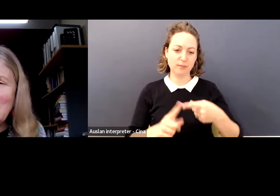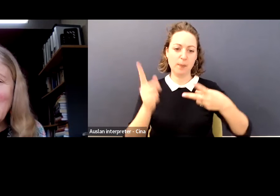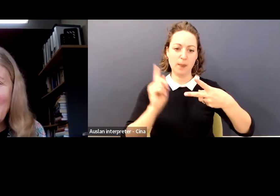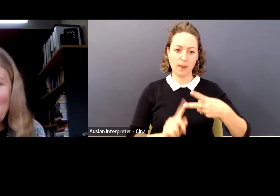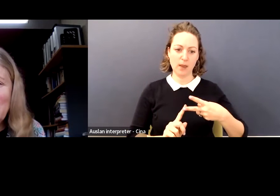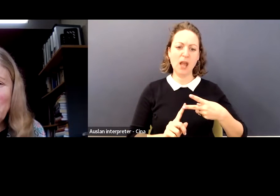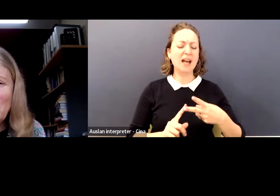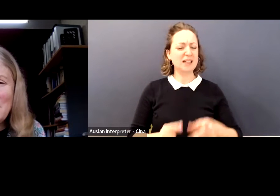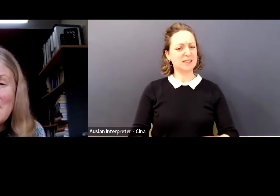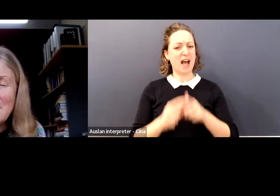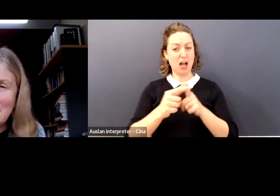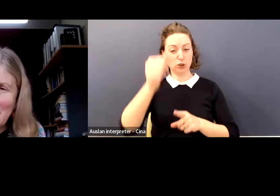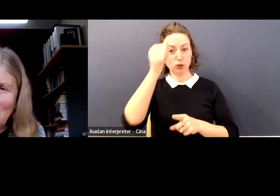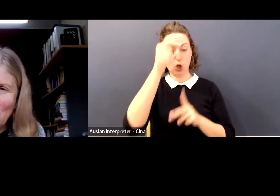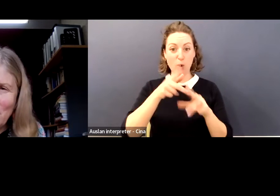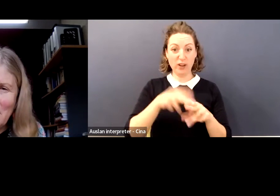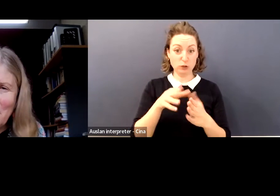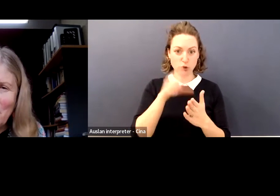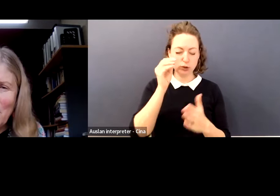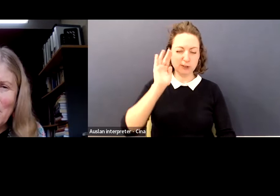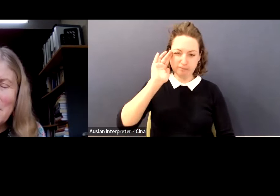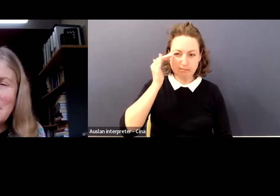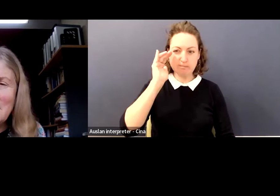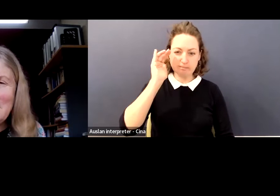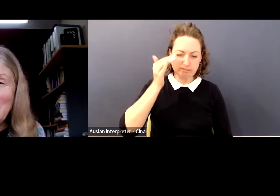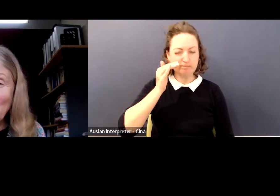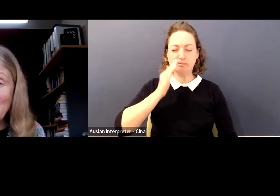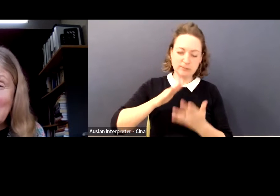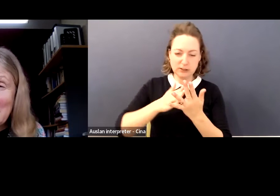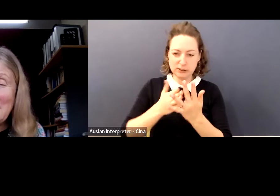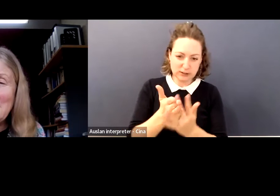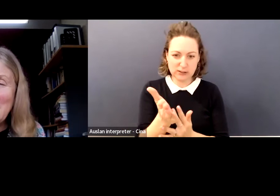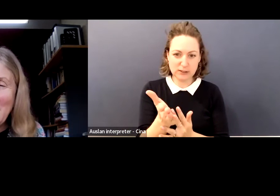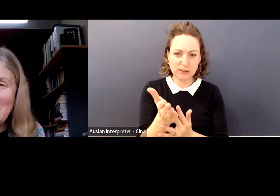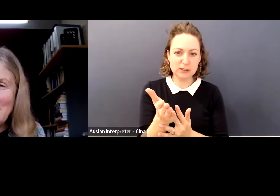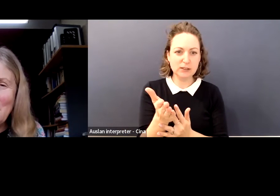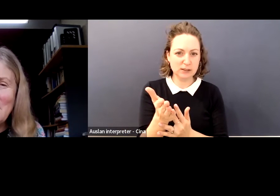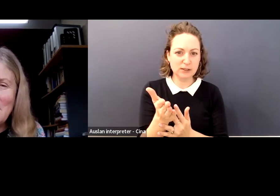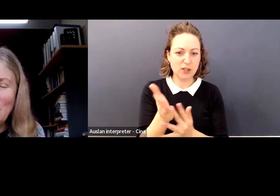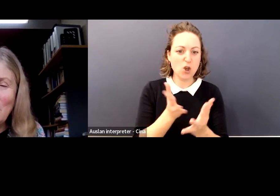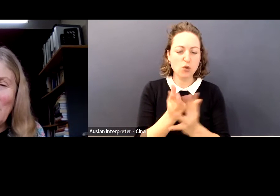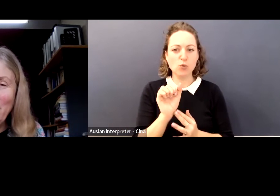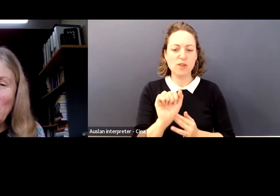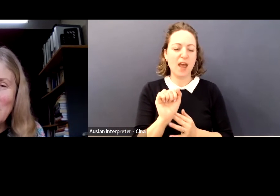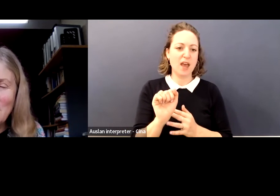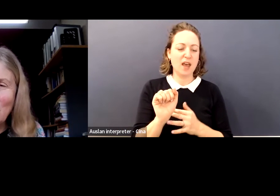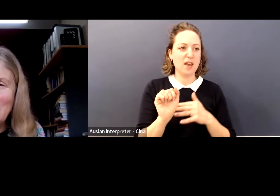really have been persistent and enduring problems in the particular academic skill that focused on